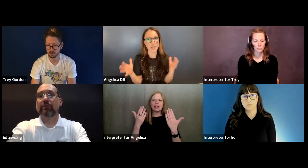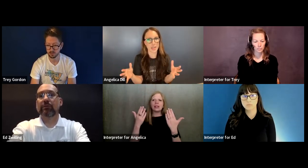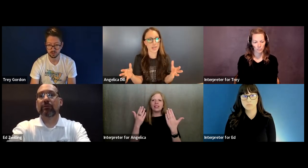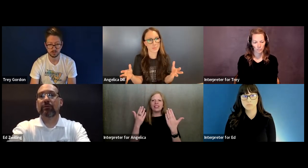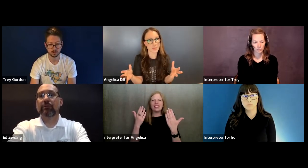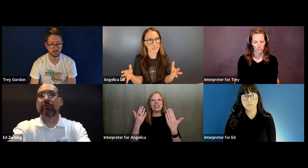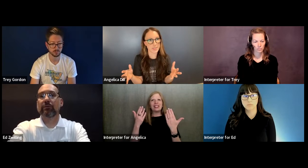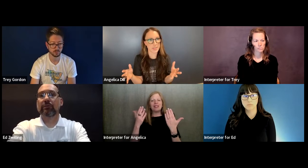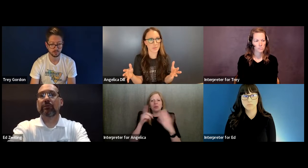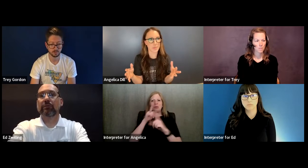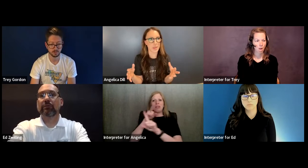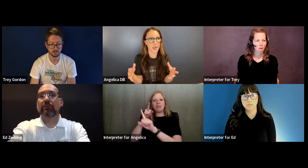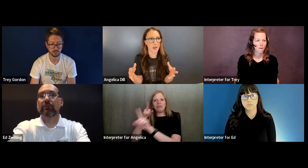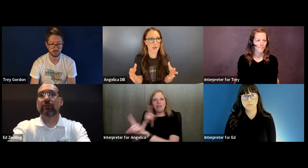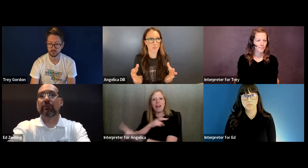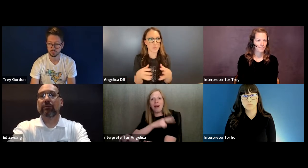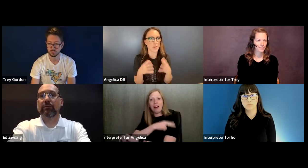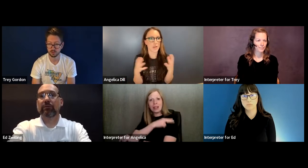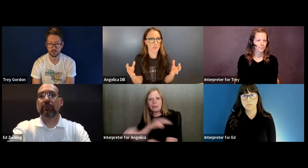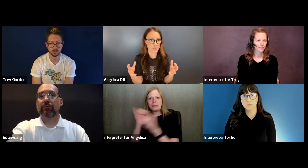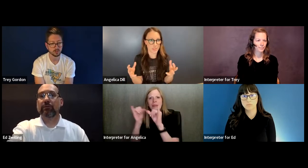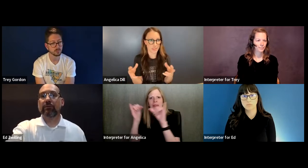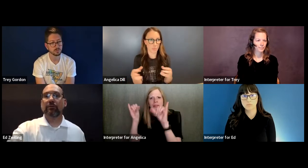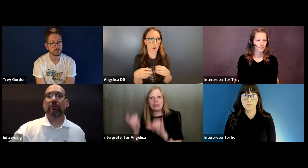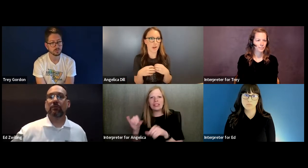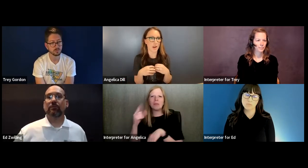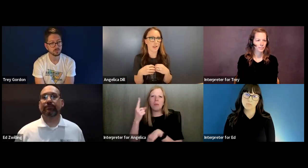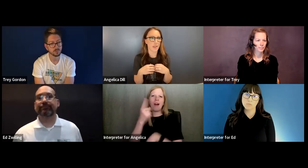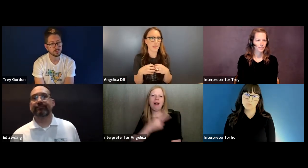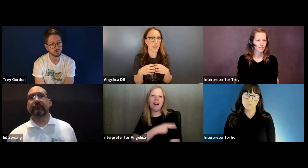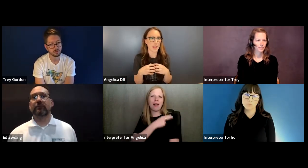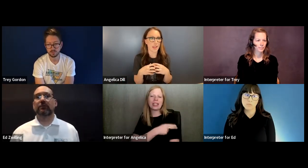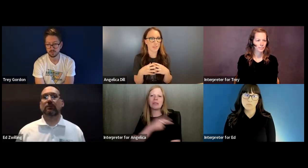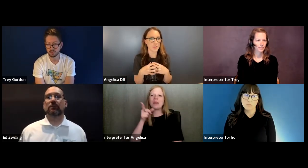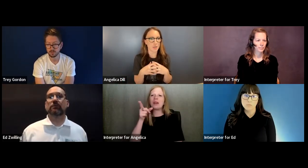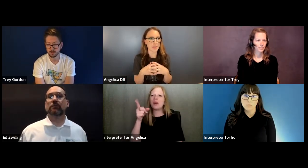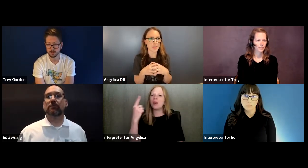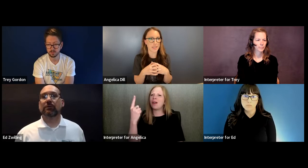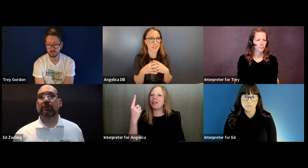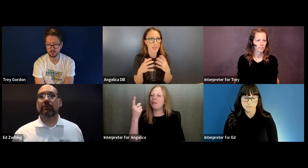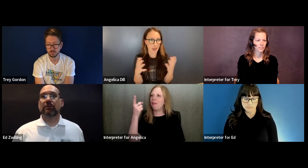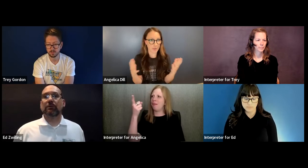in a hospital system there was one hospital system where they had determined that staff